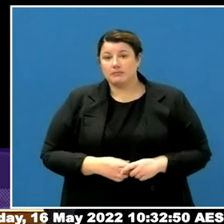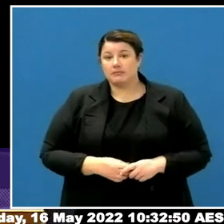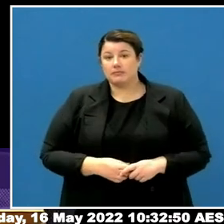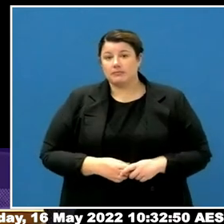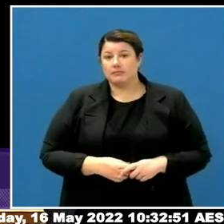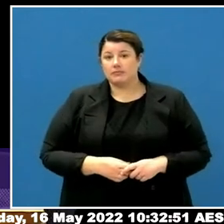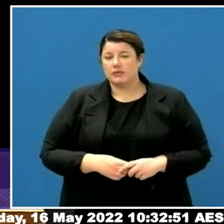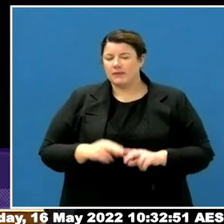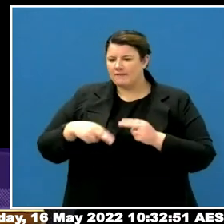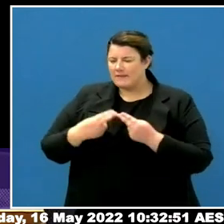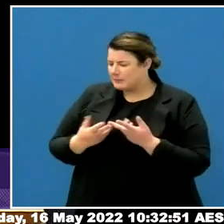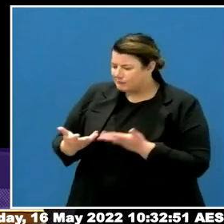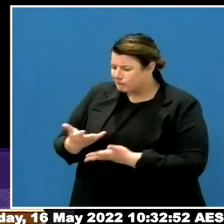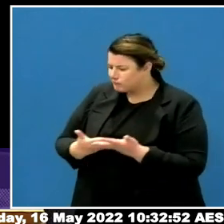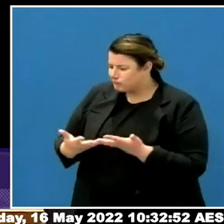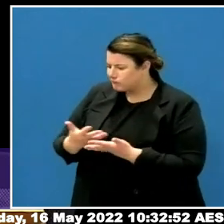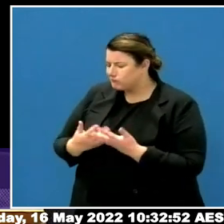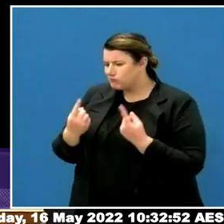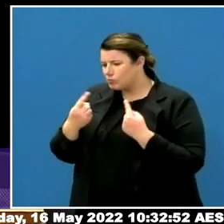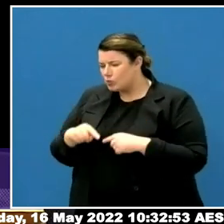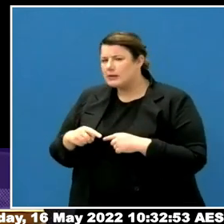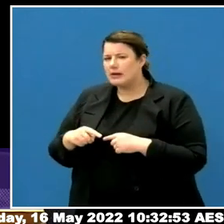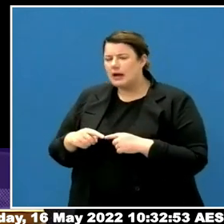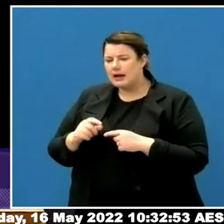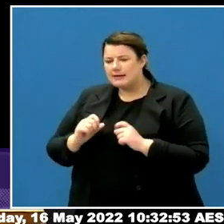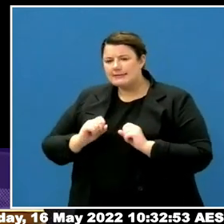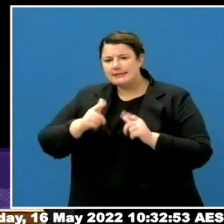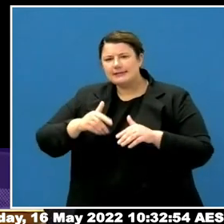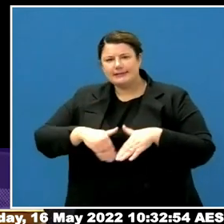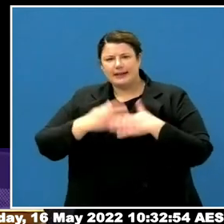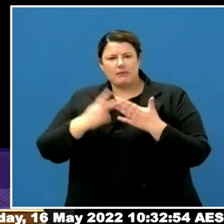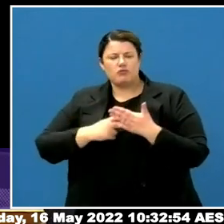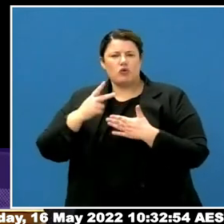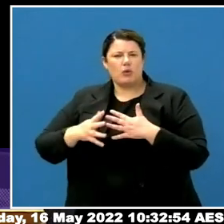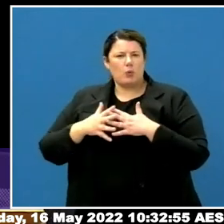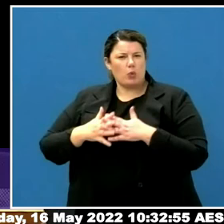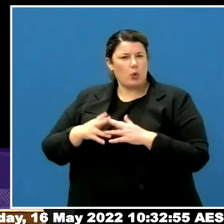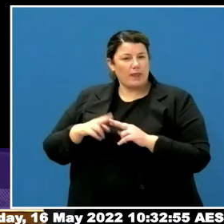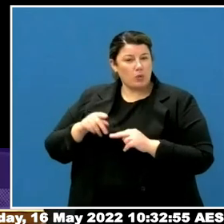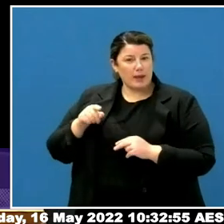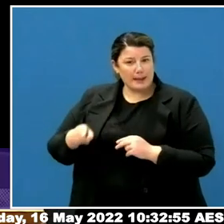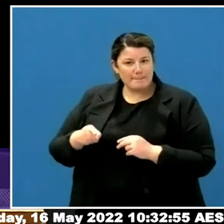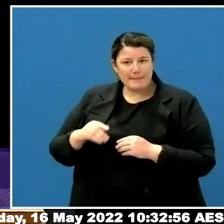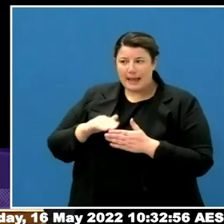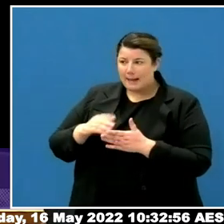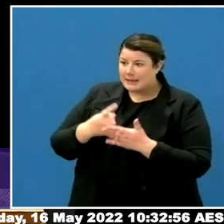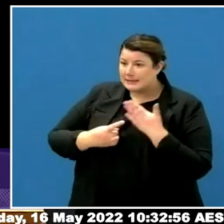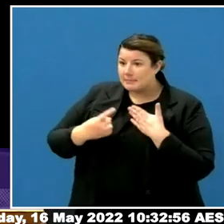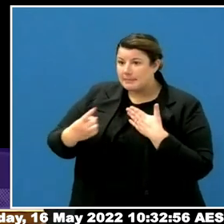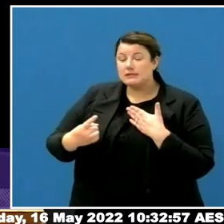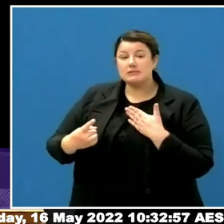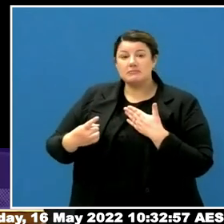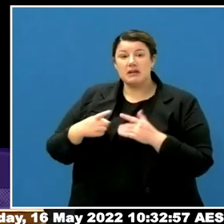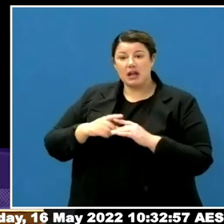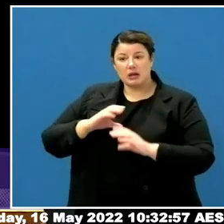family considered a day program might suit him and could help to build his independence and communication skills.